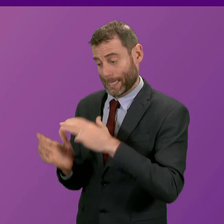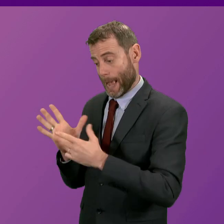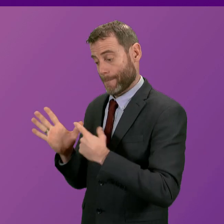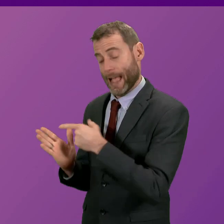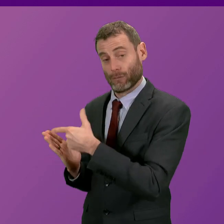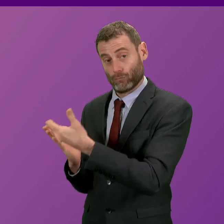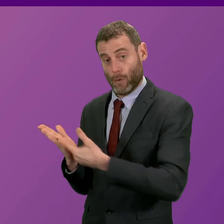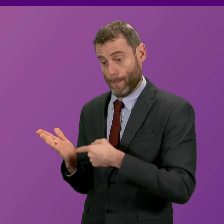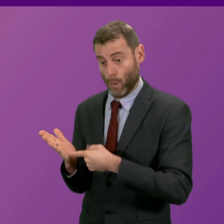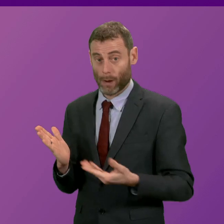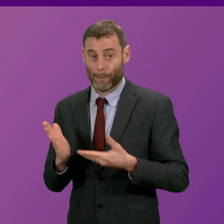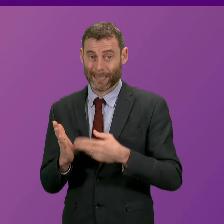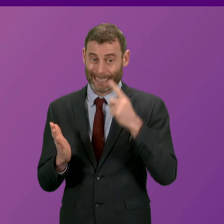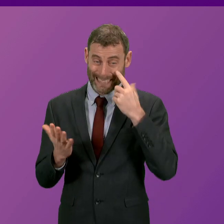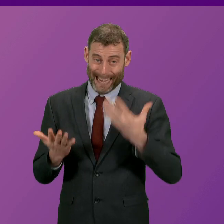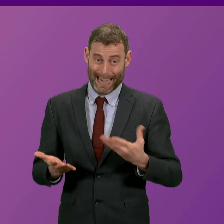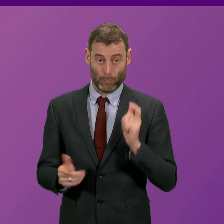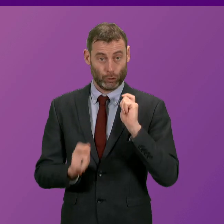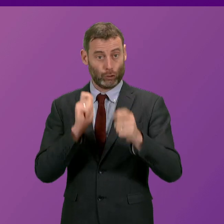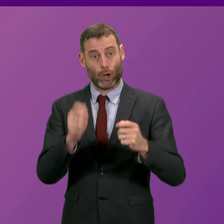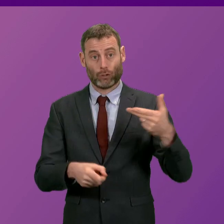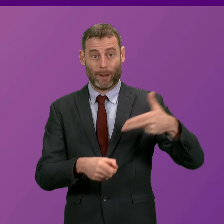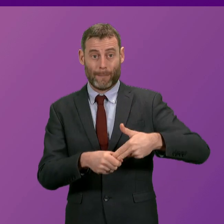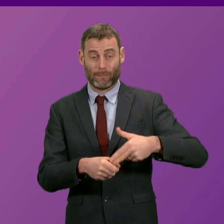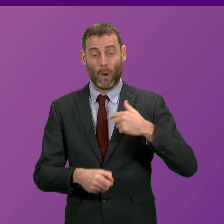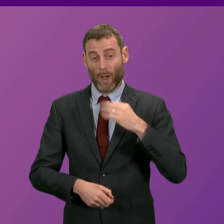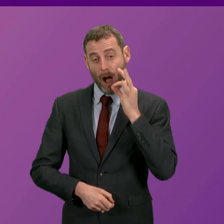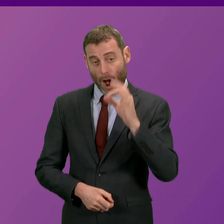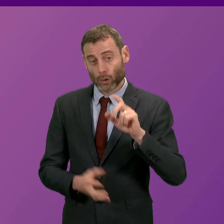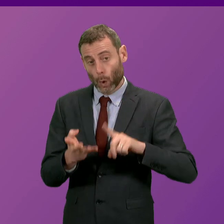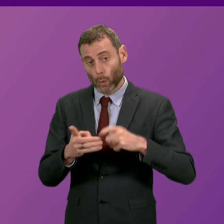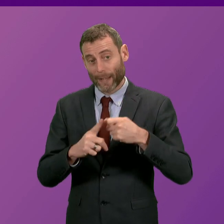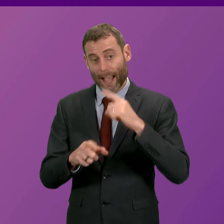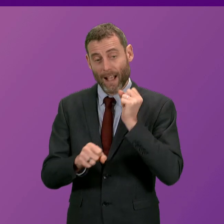we urge the United Kingdom Government to use the CMA’s new fuel price monitoring function,